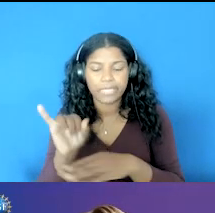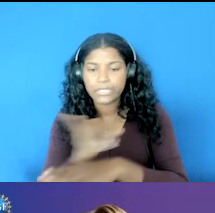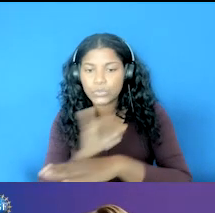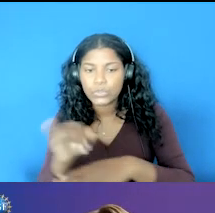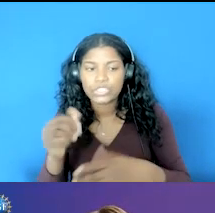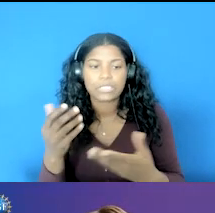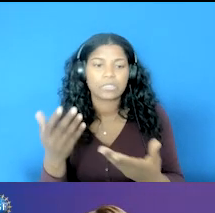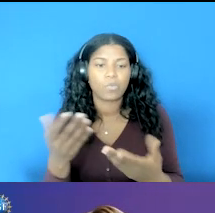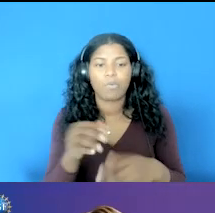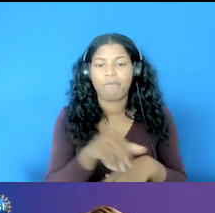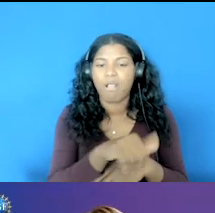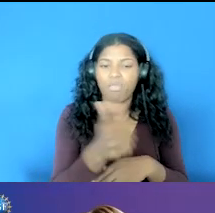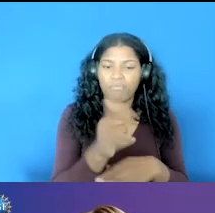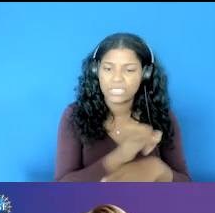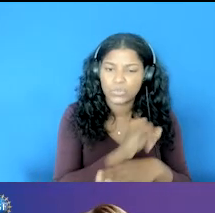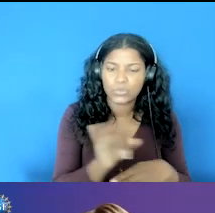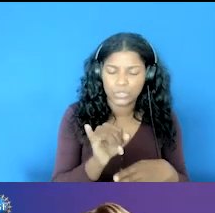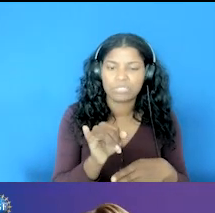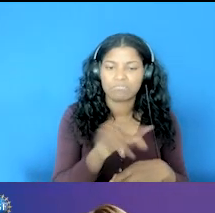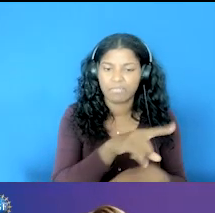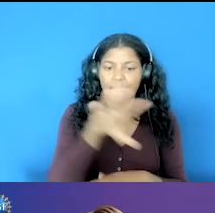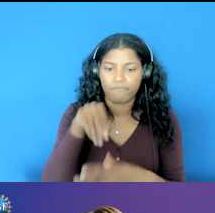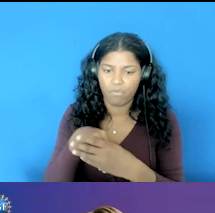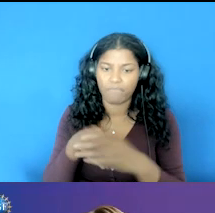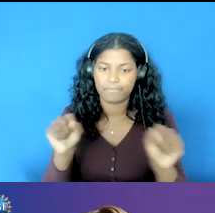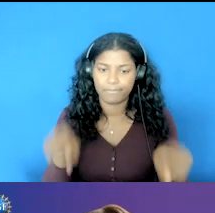And this solicitation is targeted at those types of institutions.